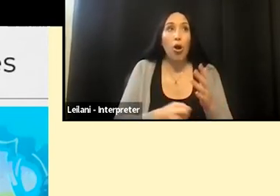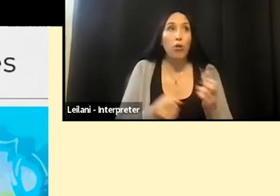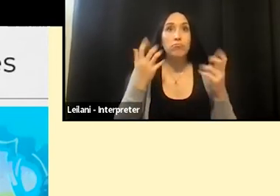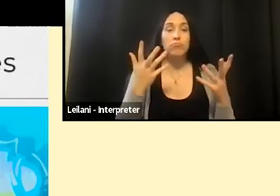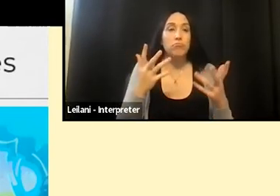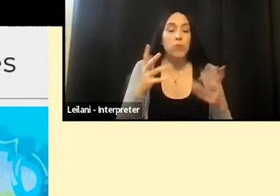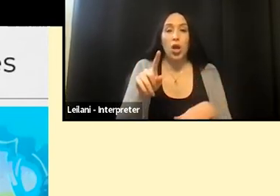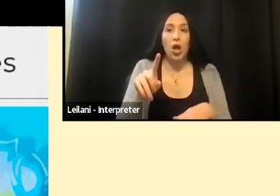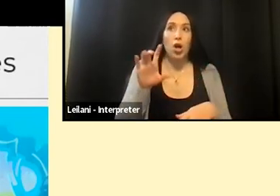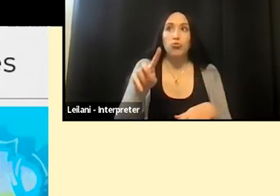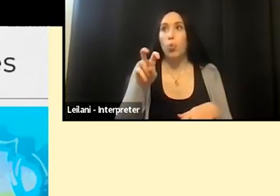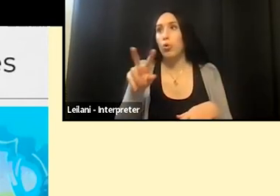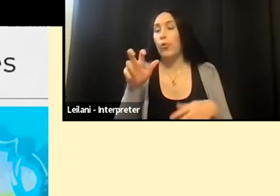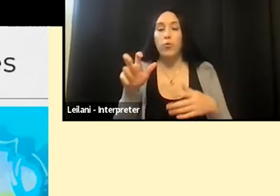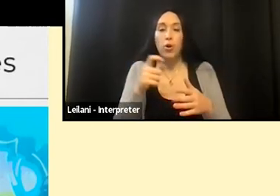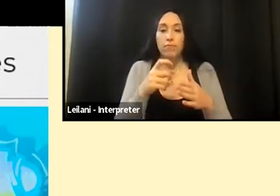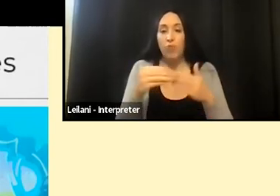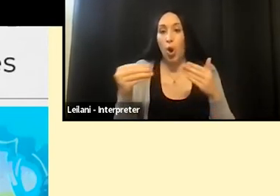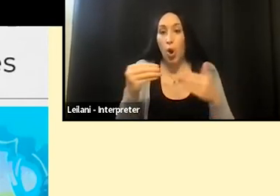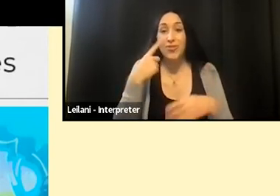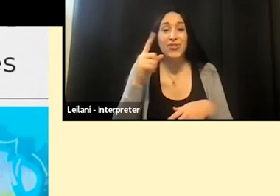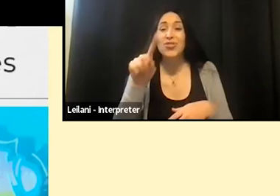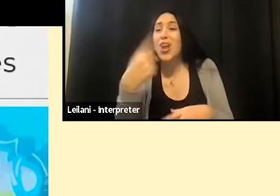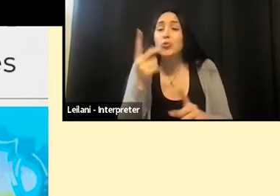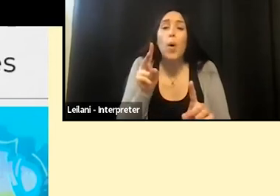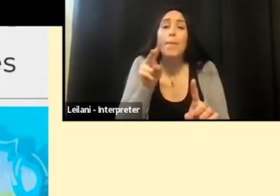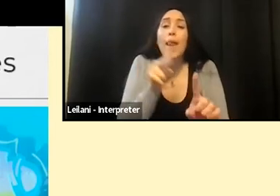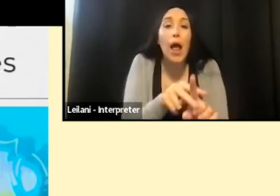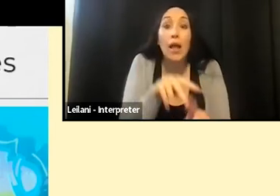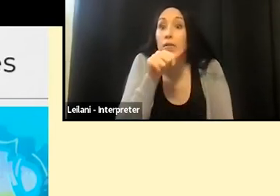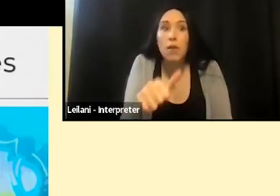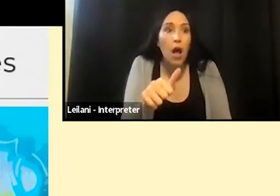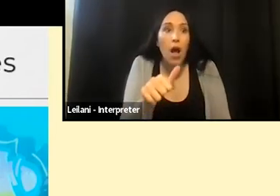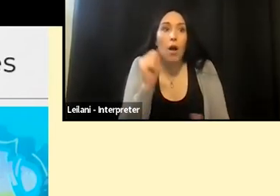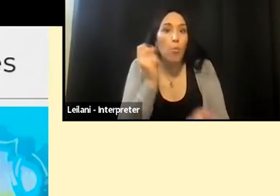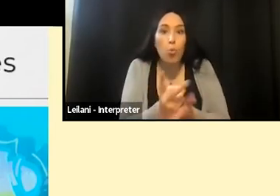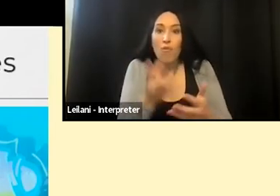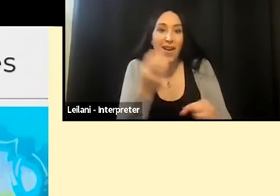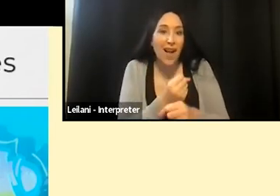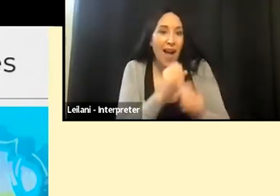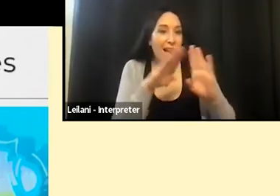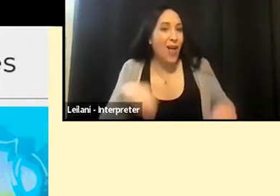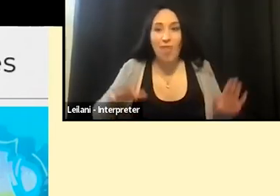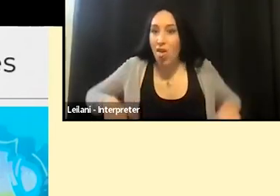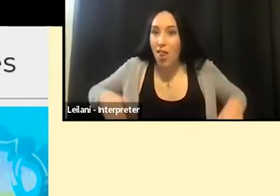So again, we think that's price gouging. We think that's really not respectful of our community members and our neighbors.